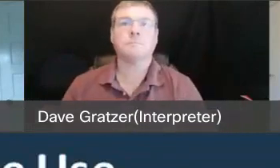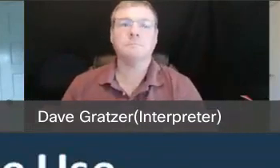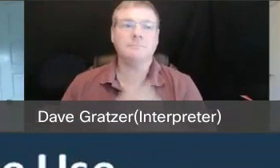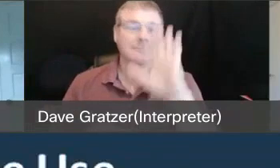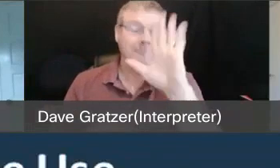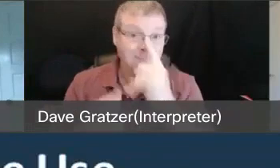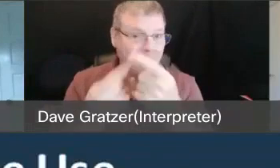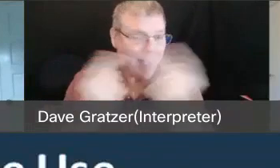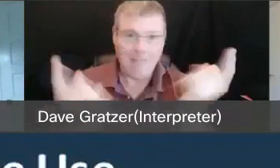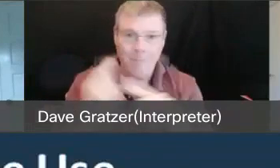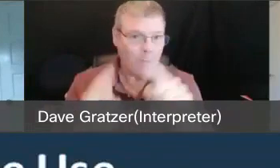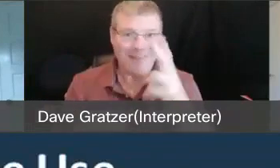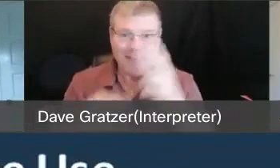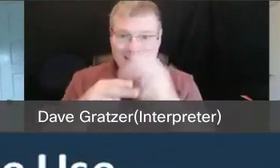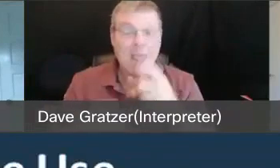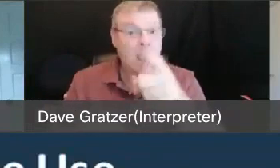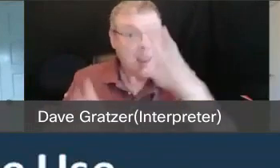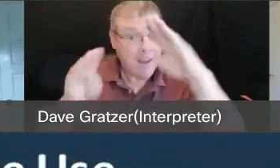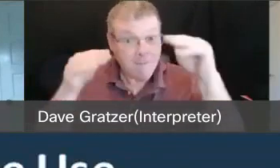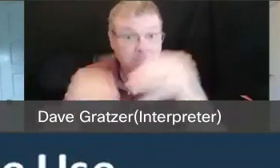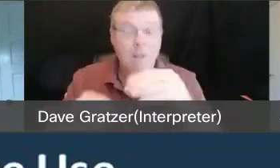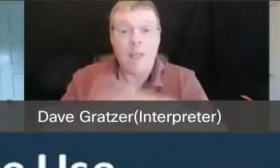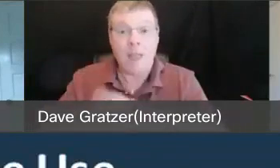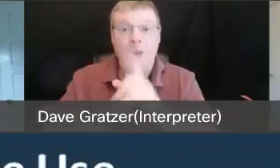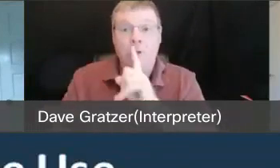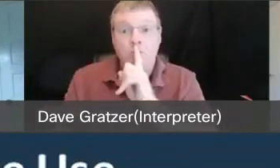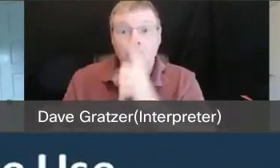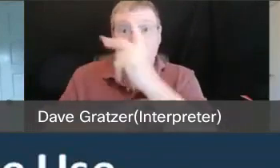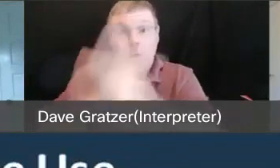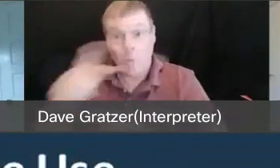is not to focus so much on the actual substance use.